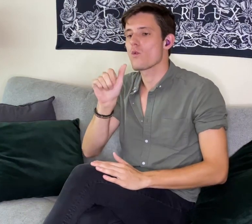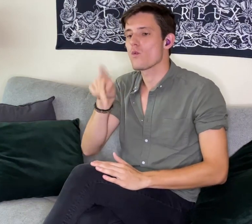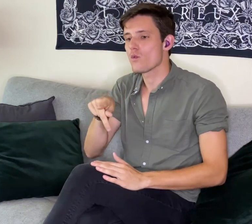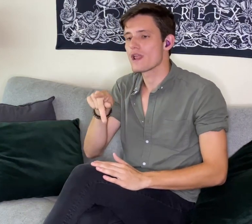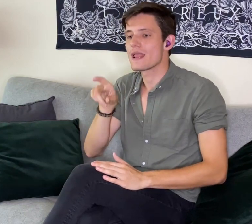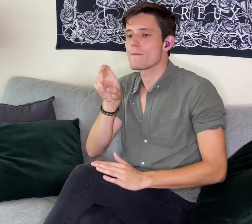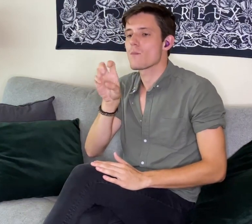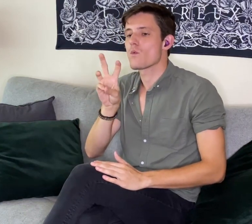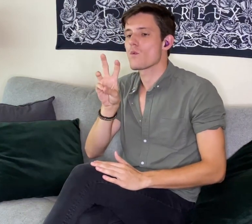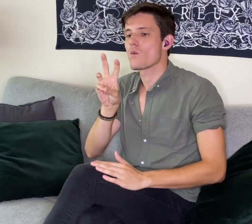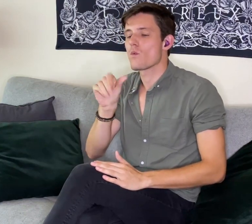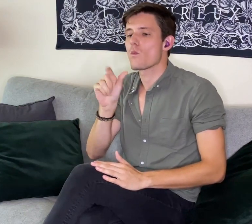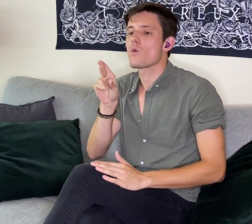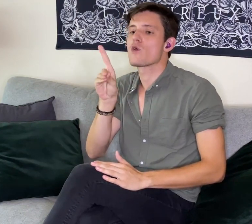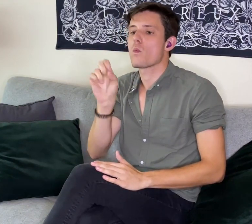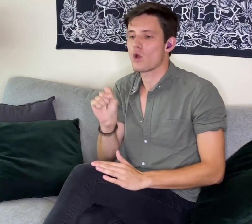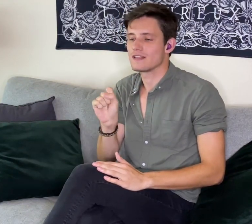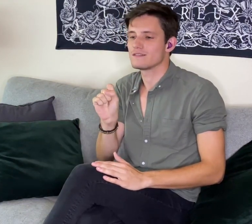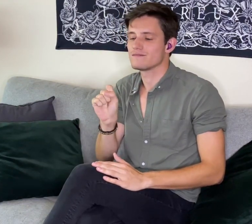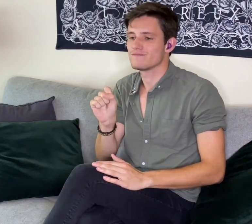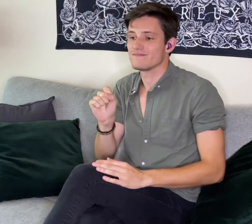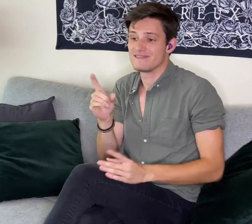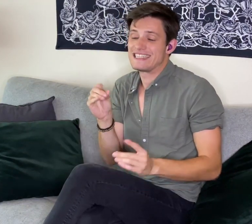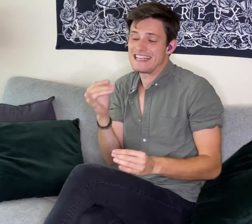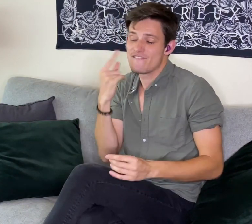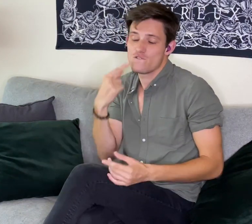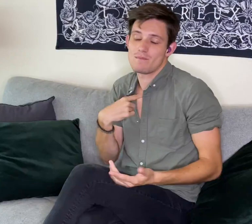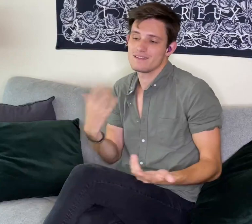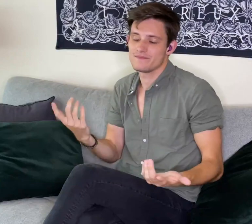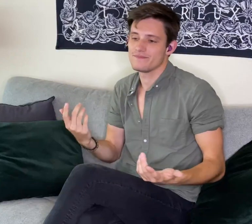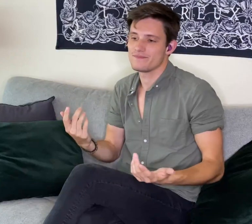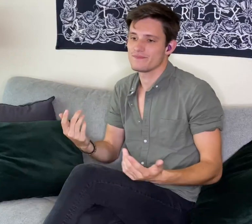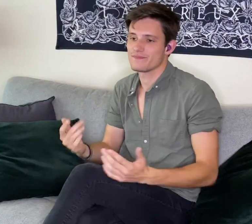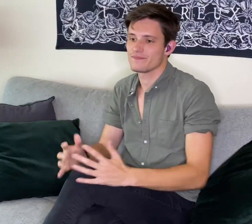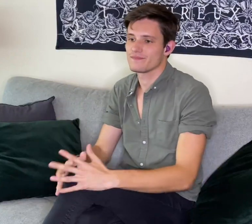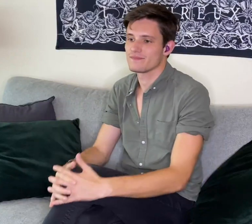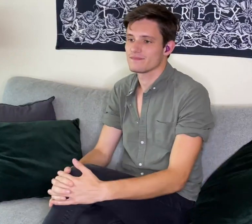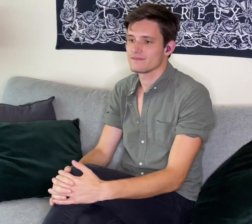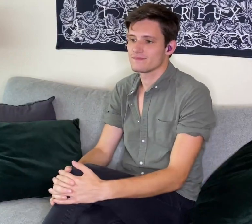reap the rewards. It certainly did for me.